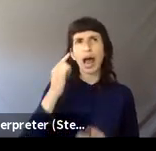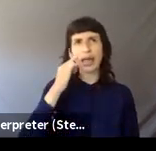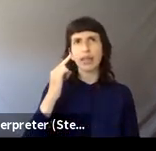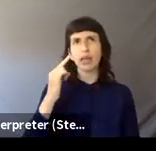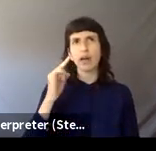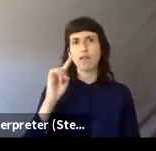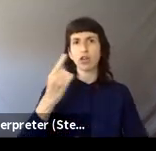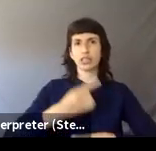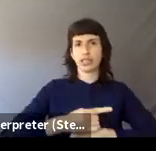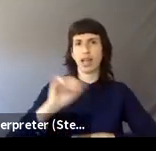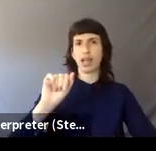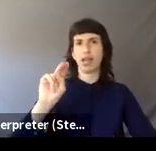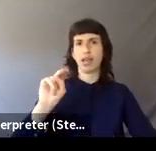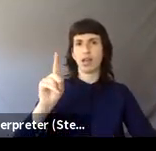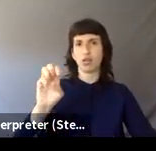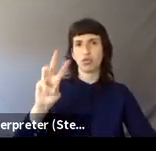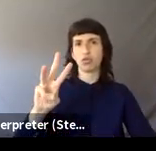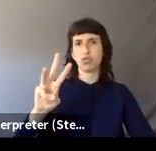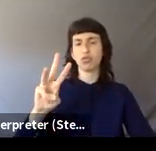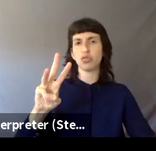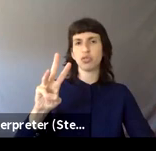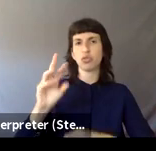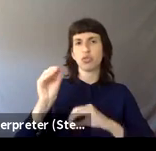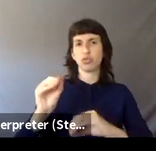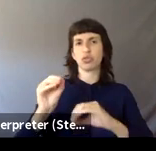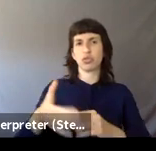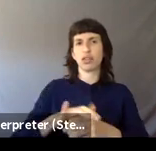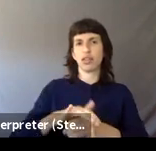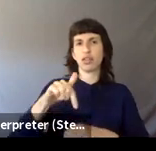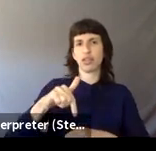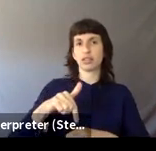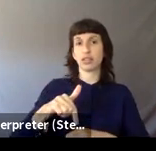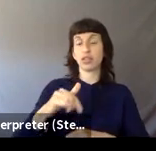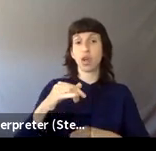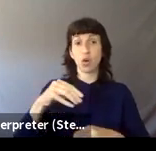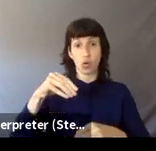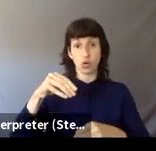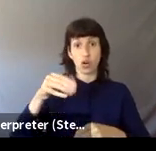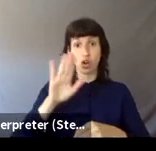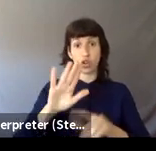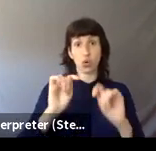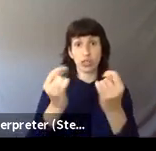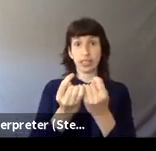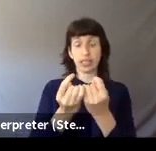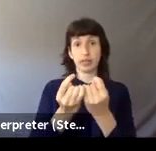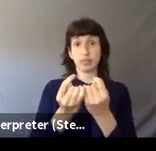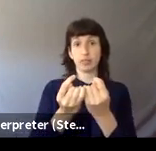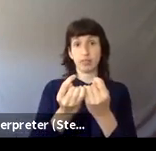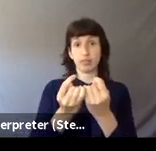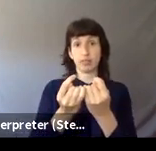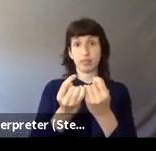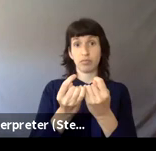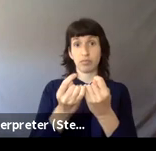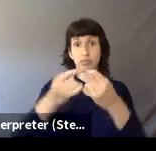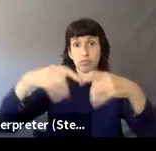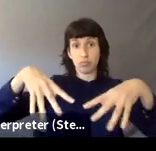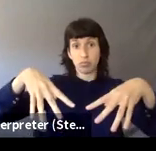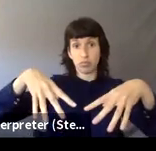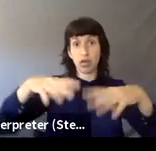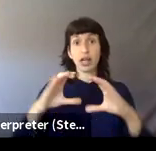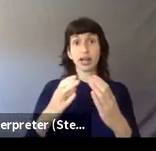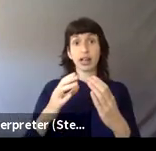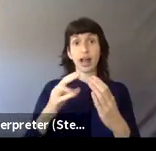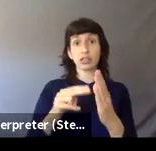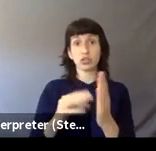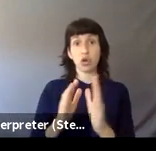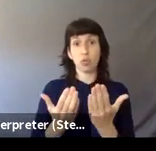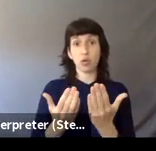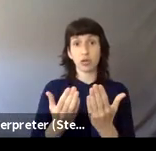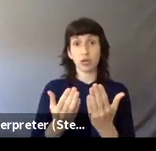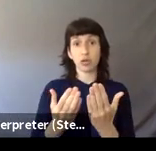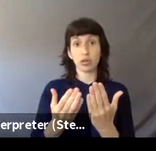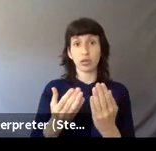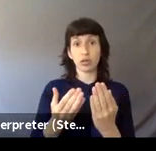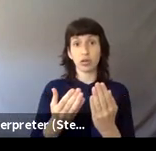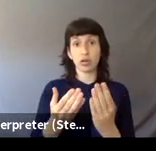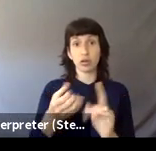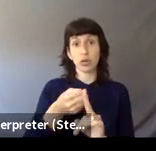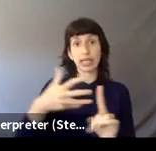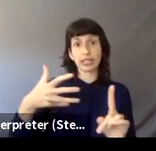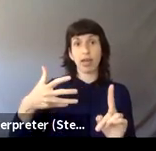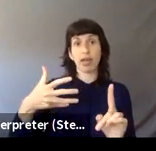Pete: Amy, can we jump back to the notebook tab real quick? There's just a couple of questions about notebooks.